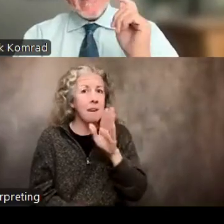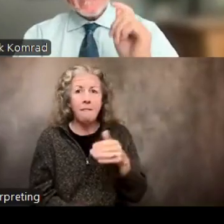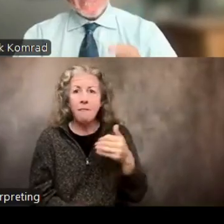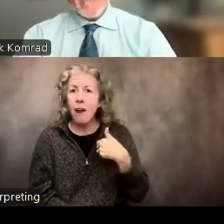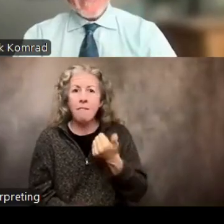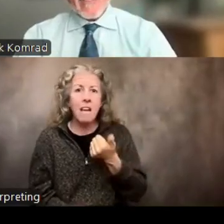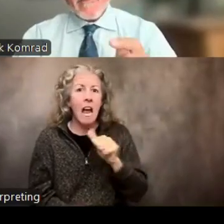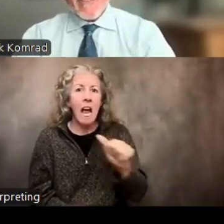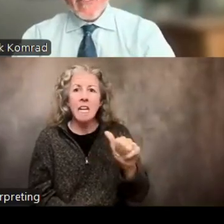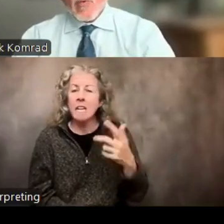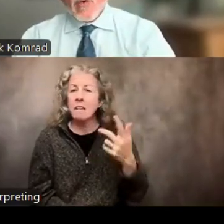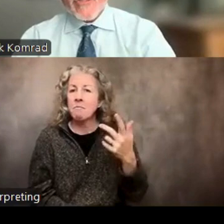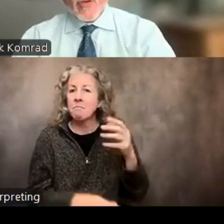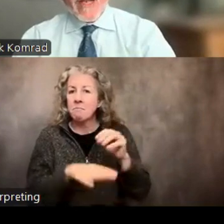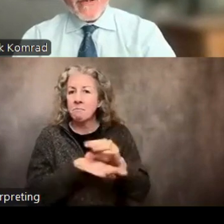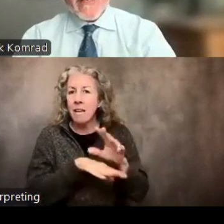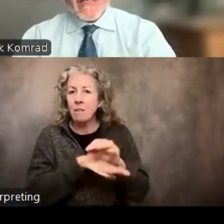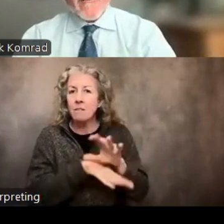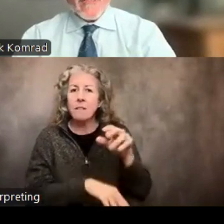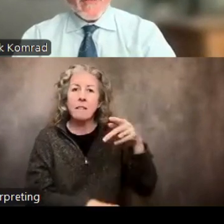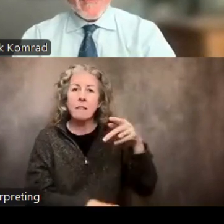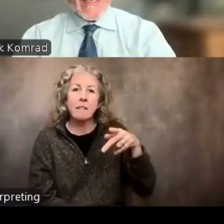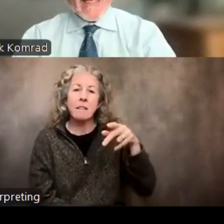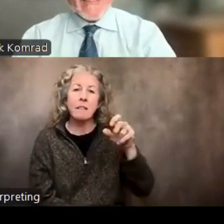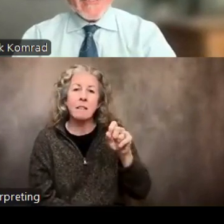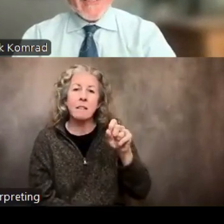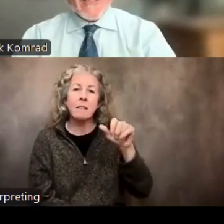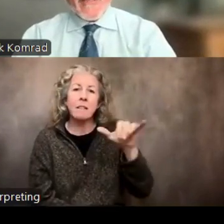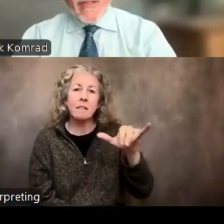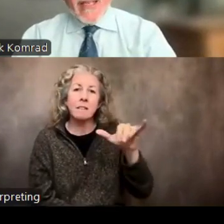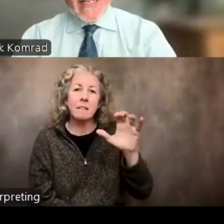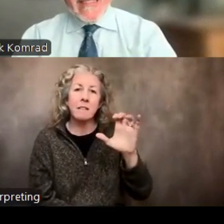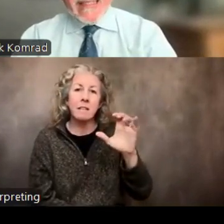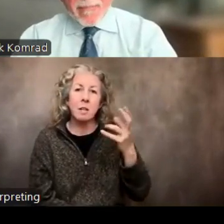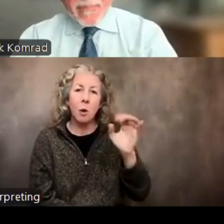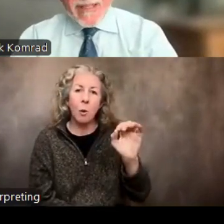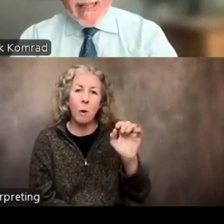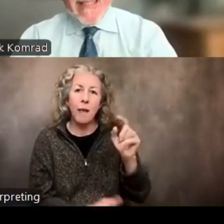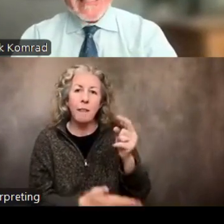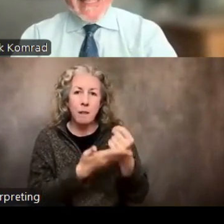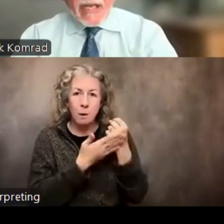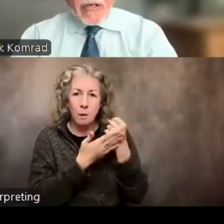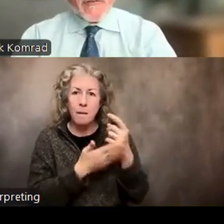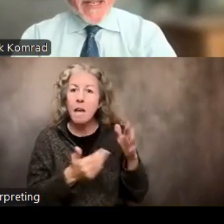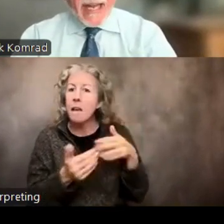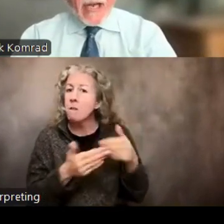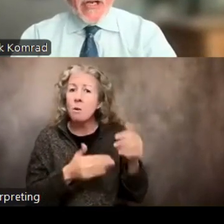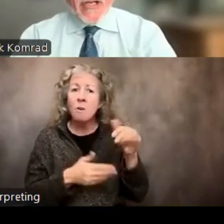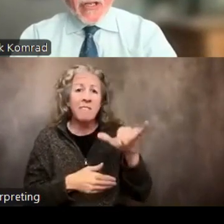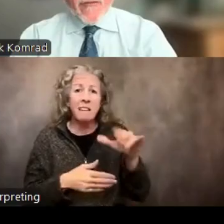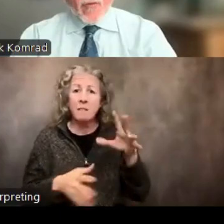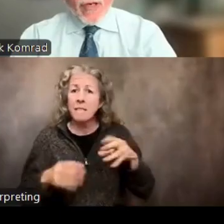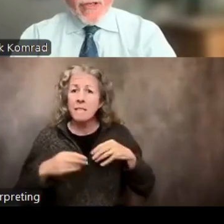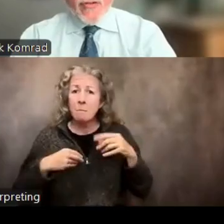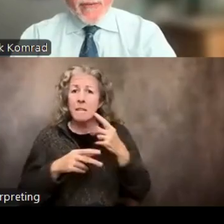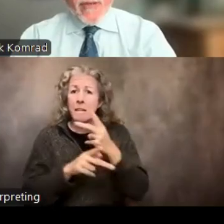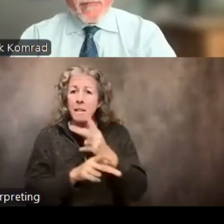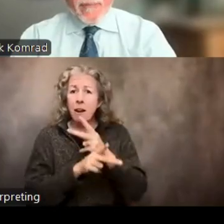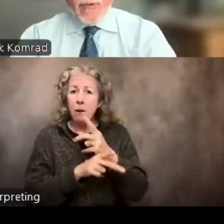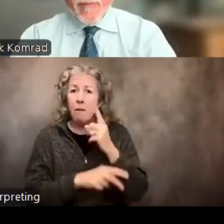psychotherapy whatsoever, even though that is the accepted standard of care for the treatment of people with